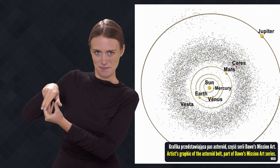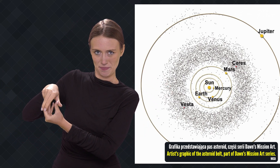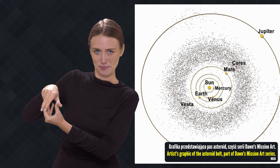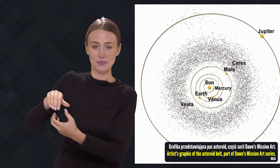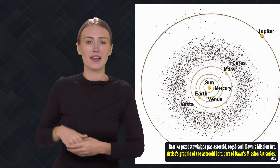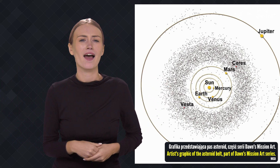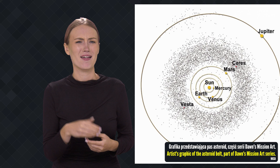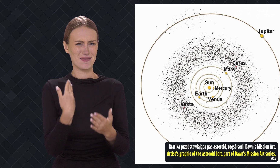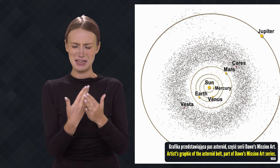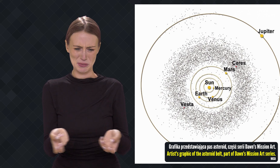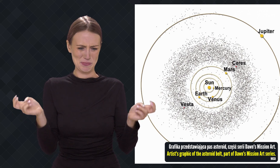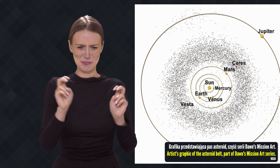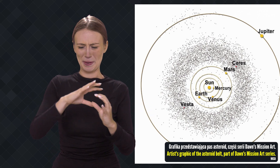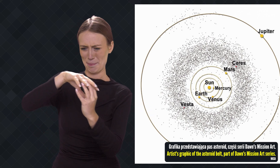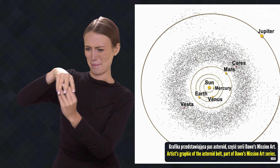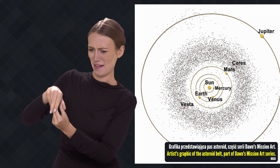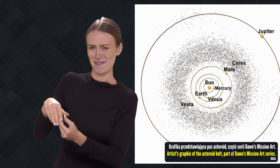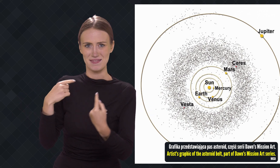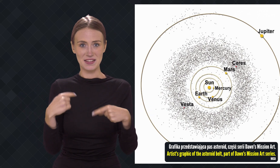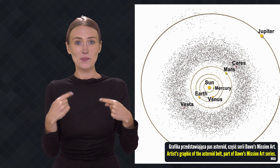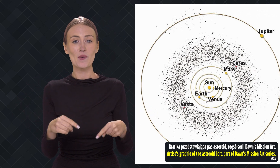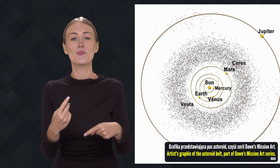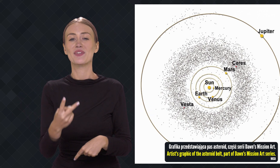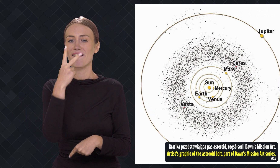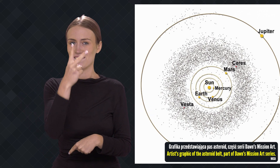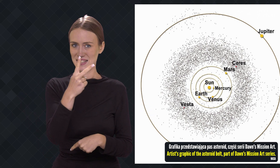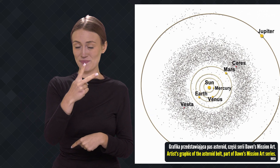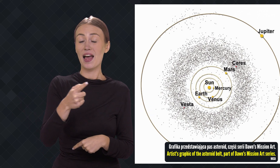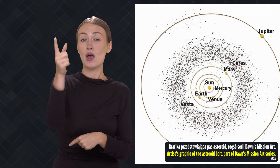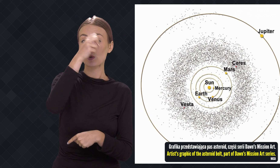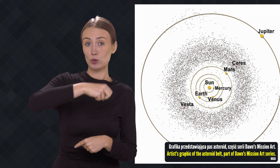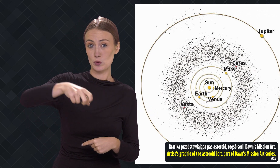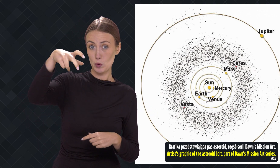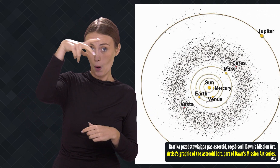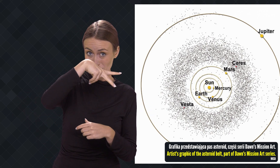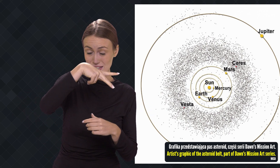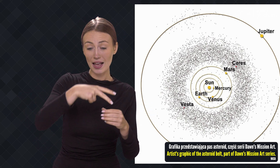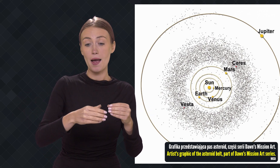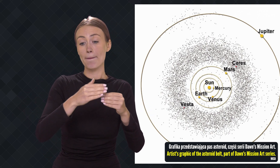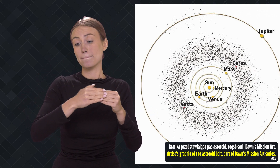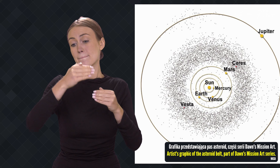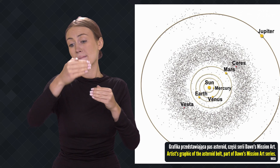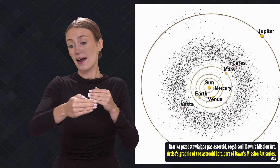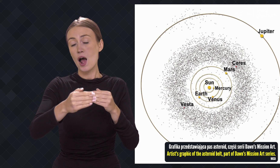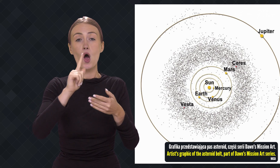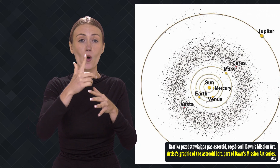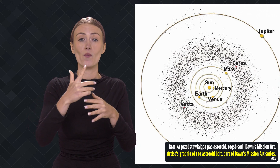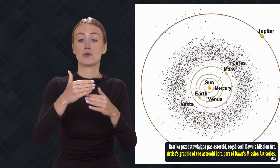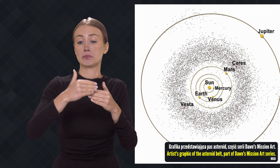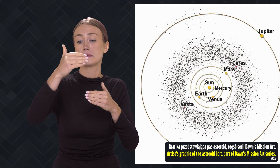But why didn’t a planet form? When looking “from above” at the orbits of the planets in the Solar System, you can see that each planet